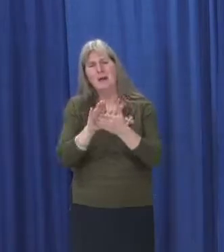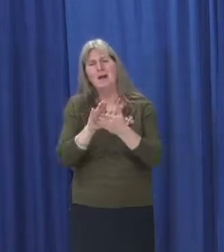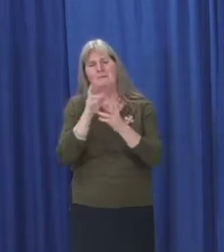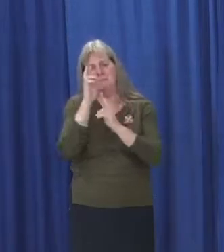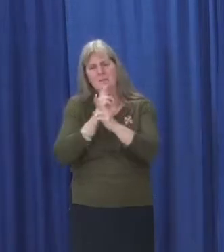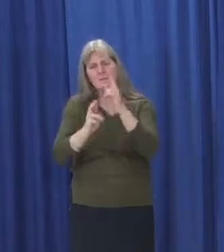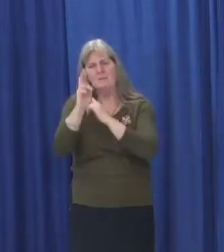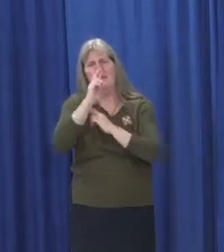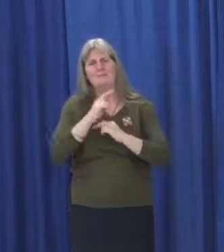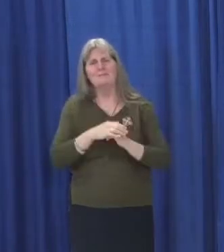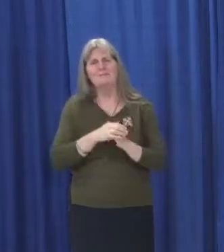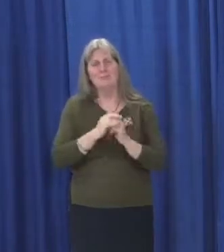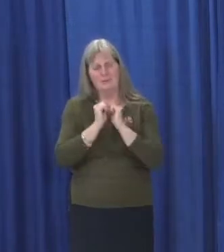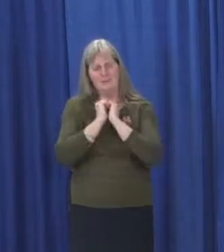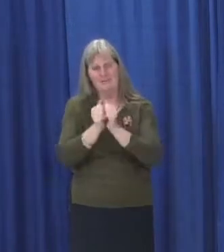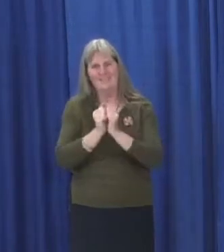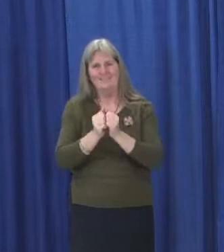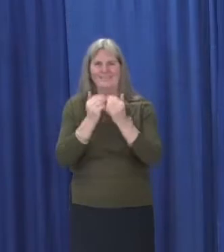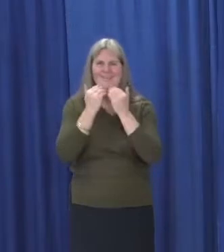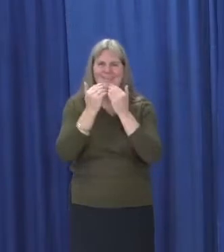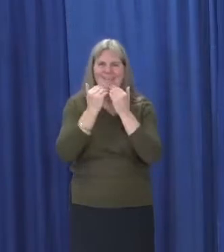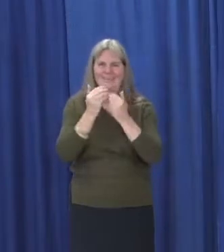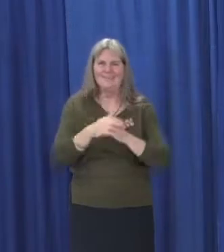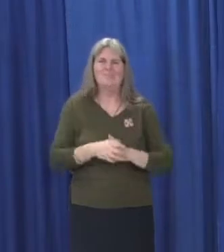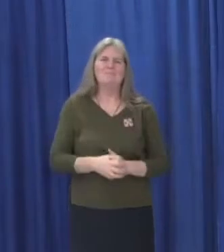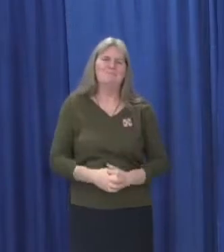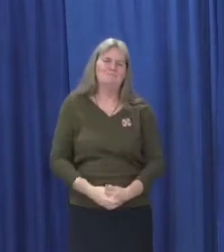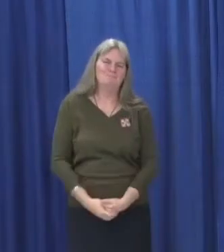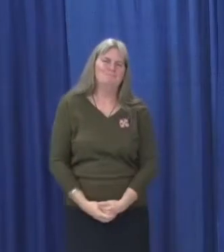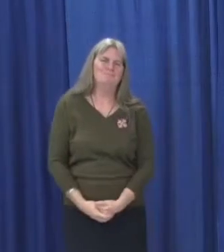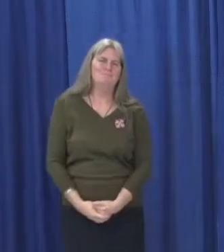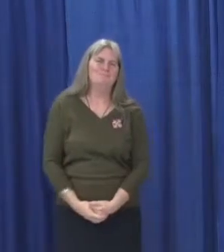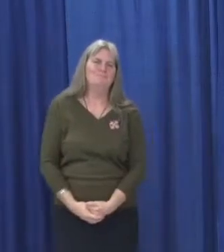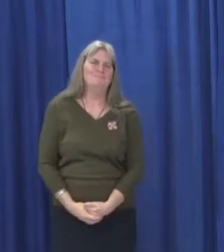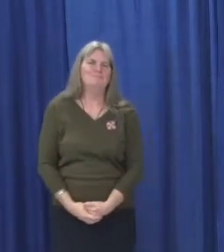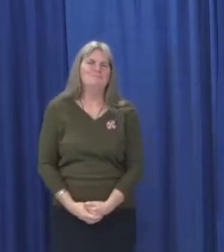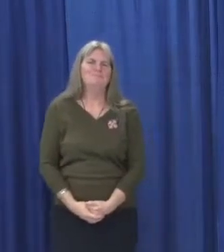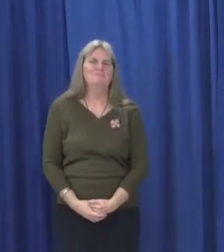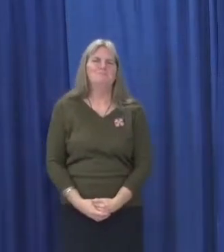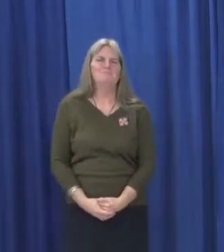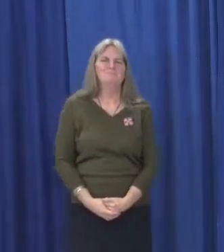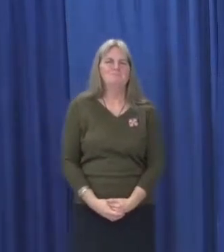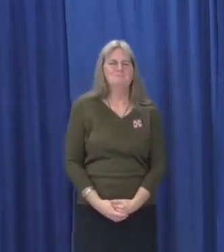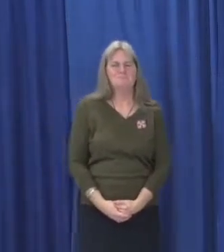we walk this path together. Thank you.